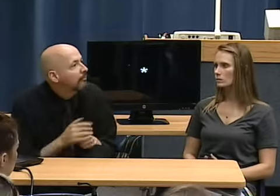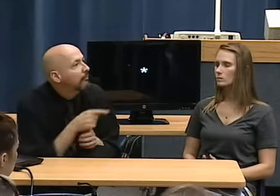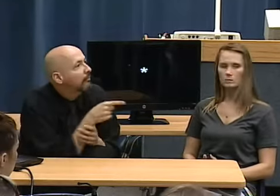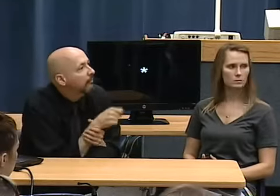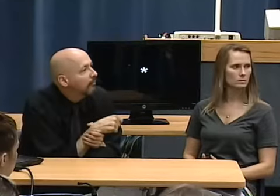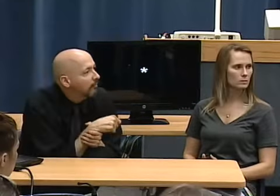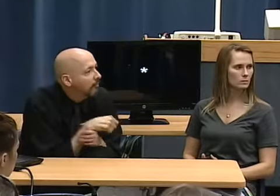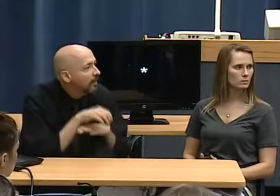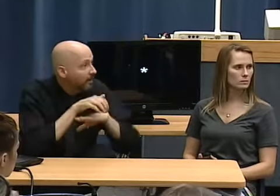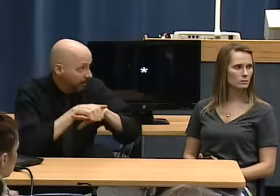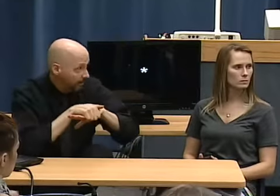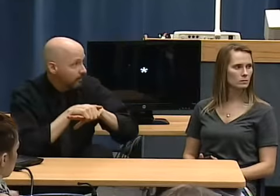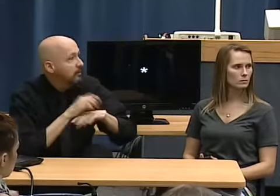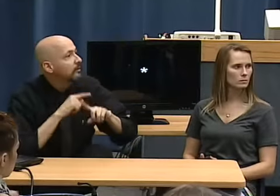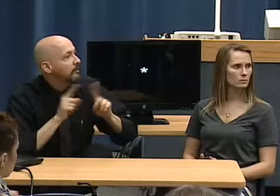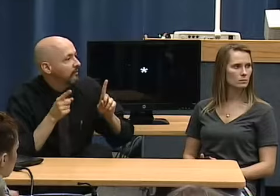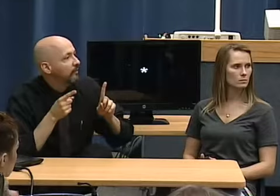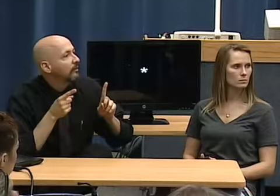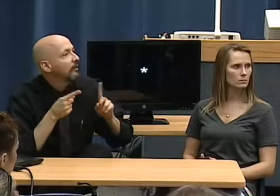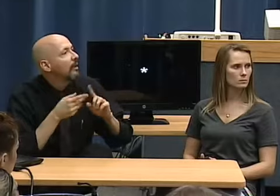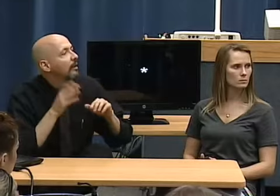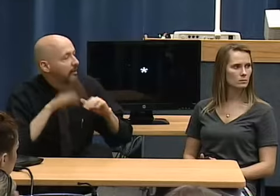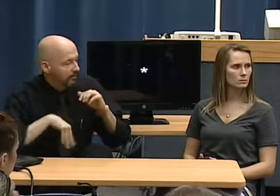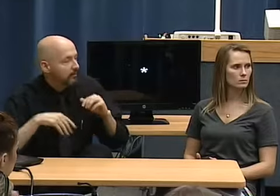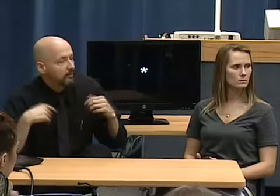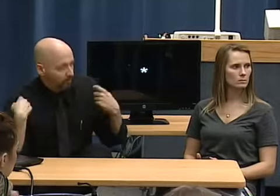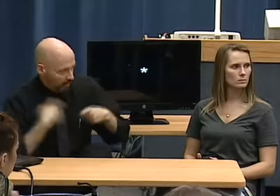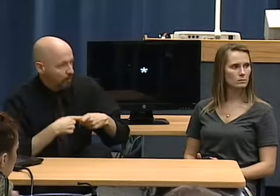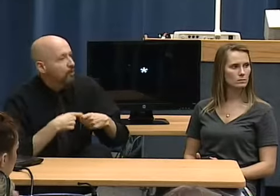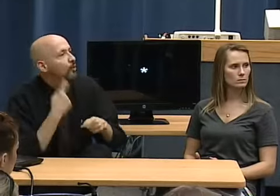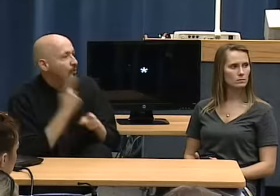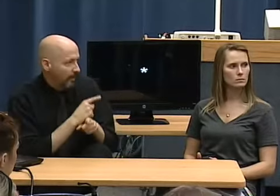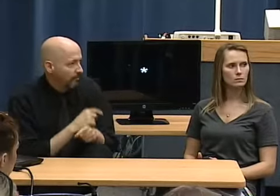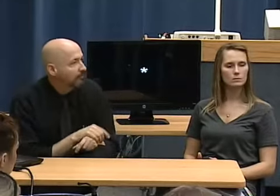You? English different (rules) than Spanish? Right.